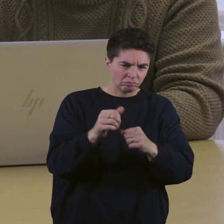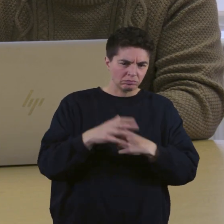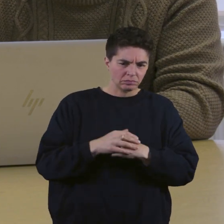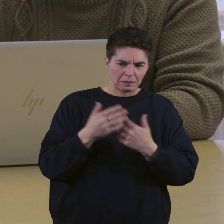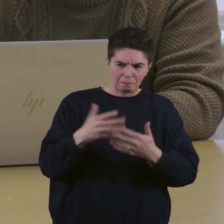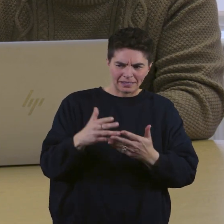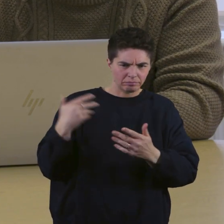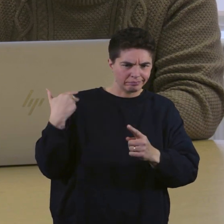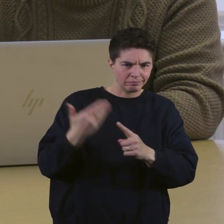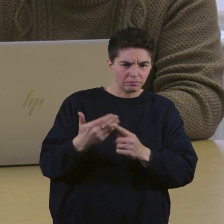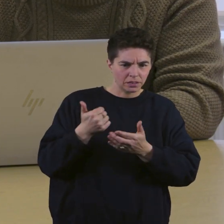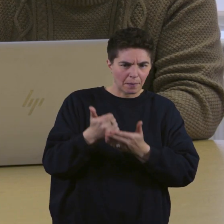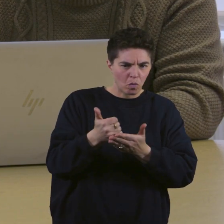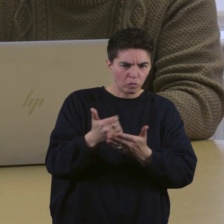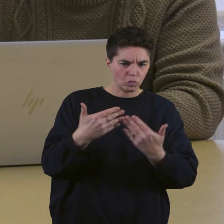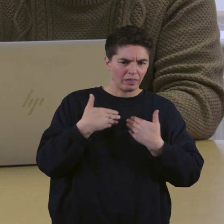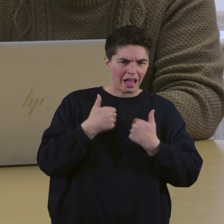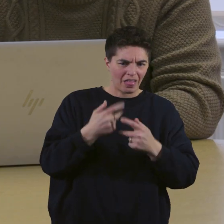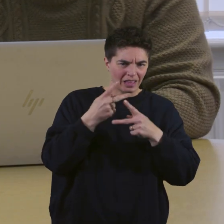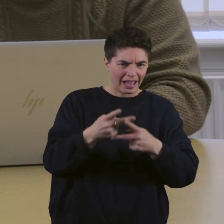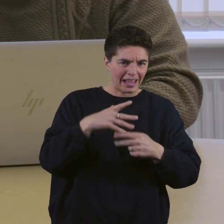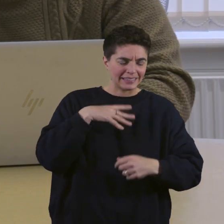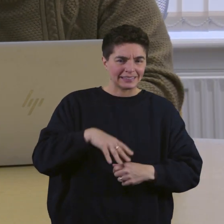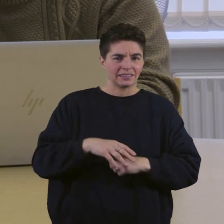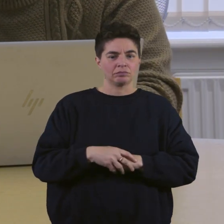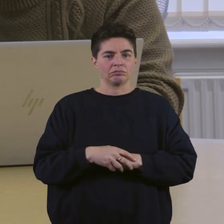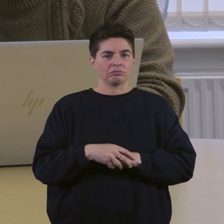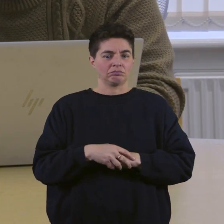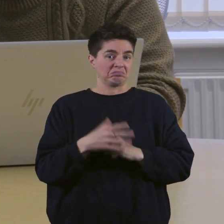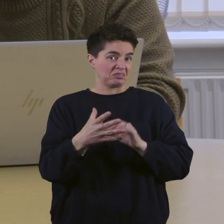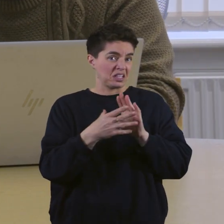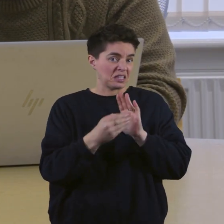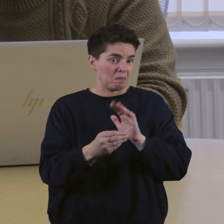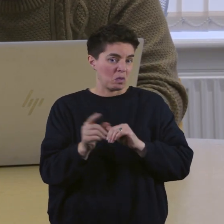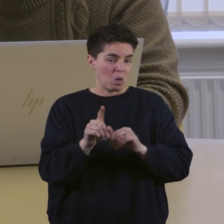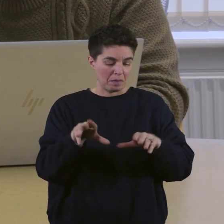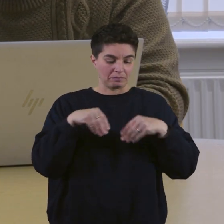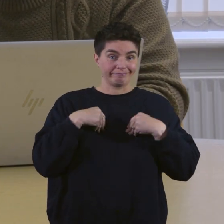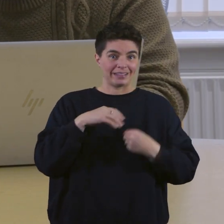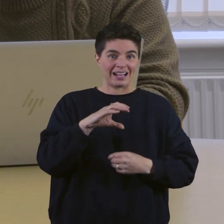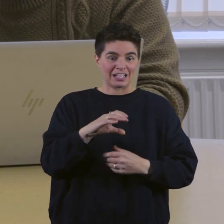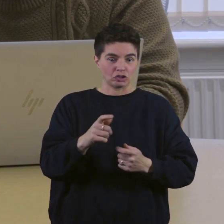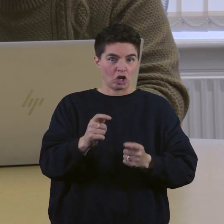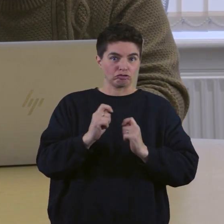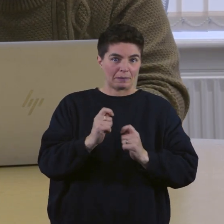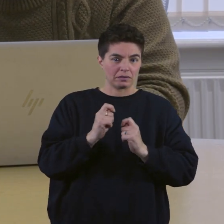supported with their health and care needs when they have, say, cancer treatments.